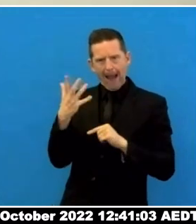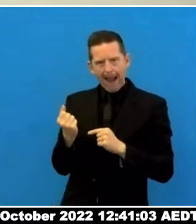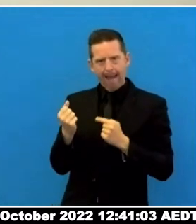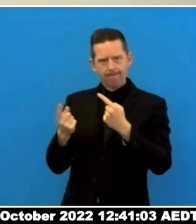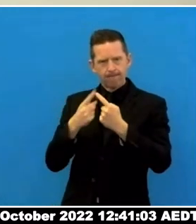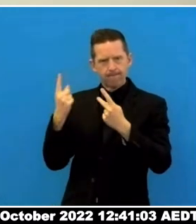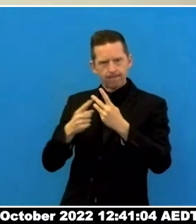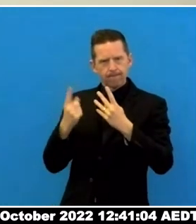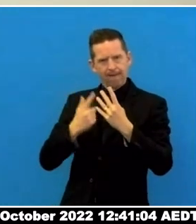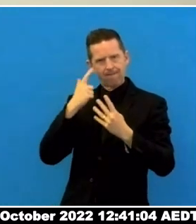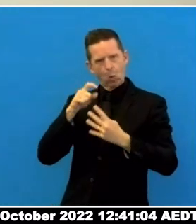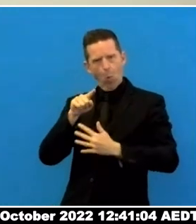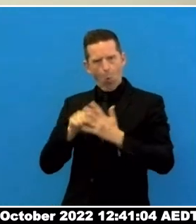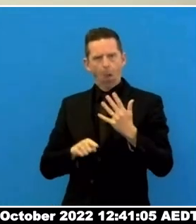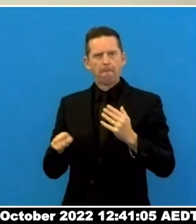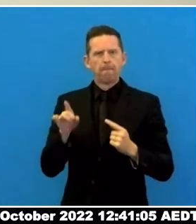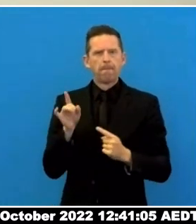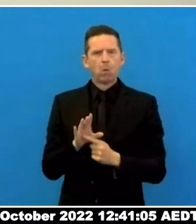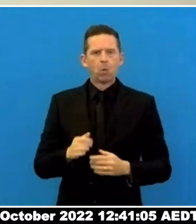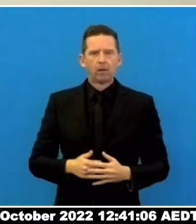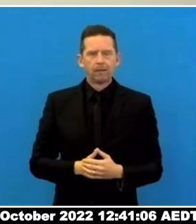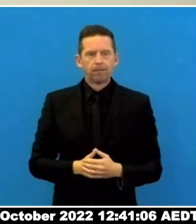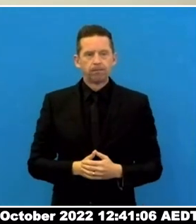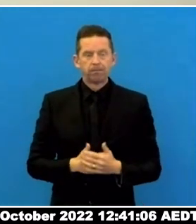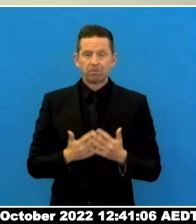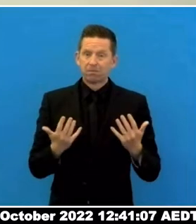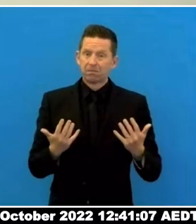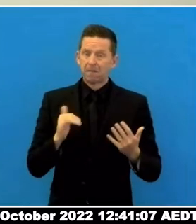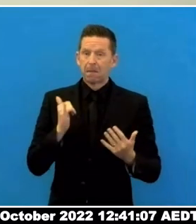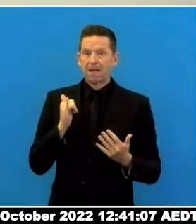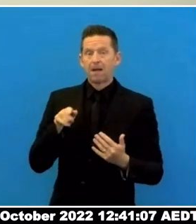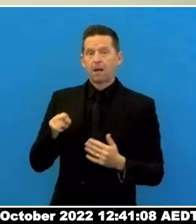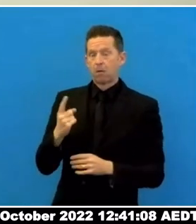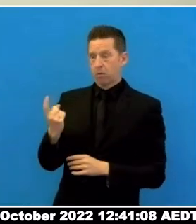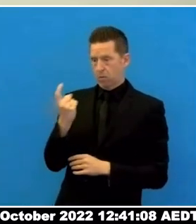So, that even where a presentation might be recognised, for example,